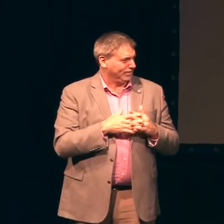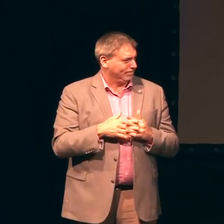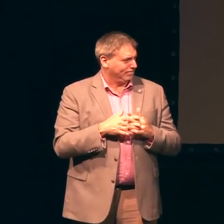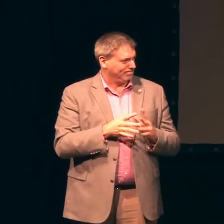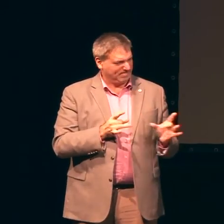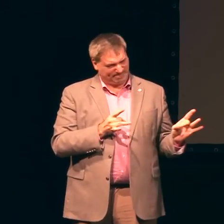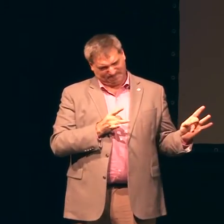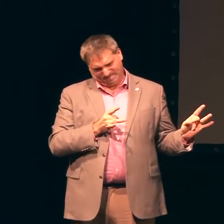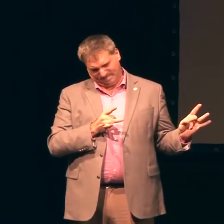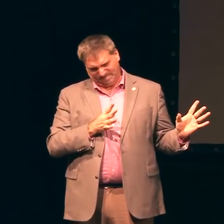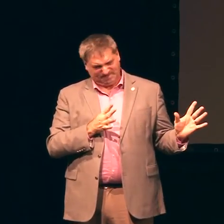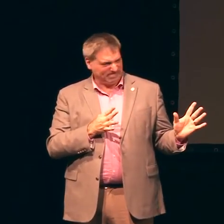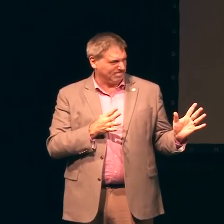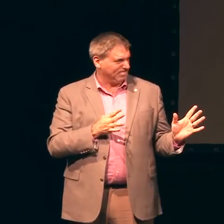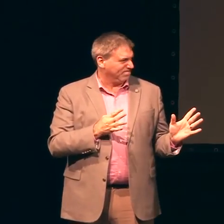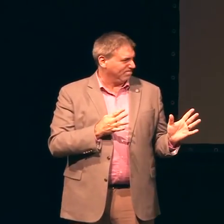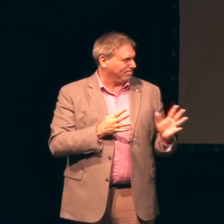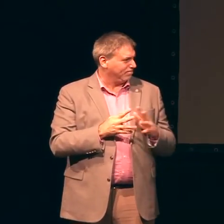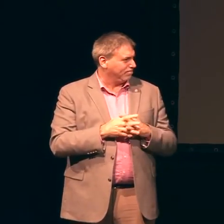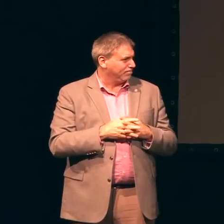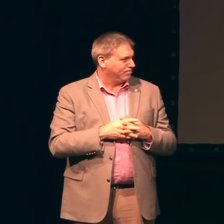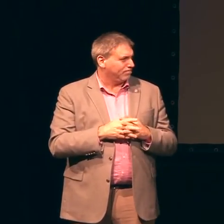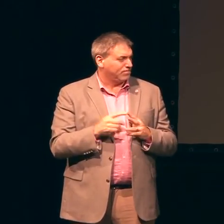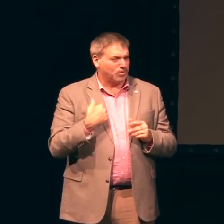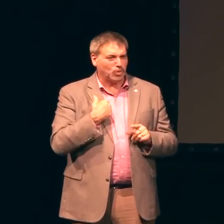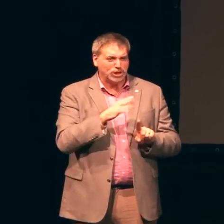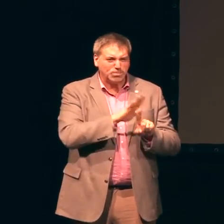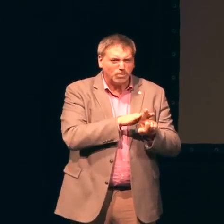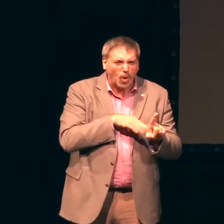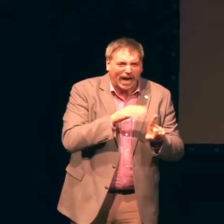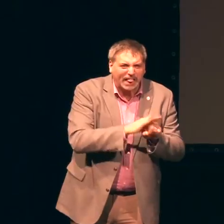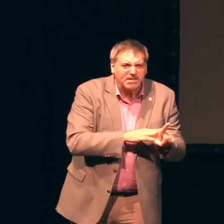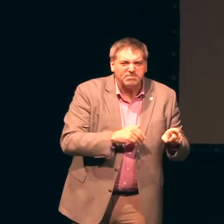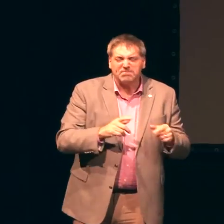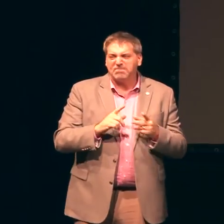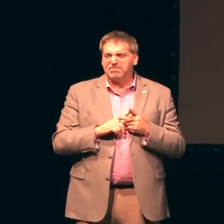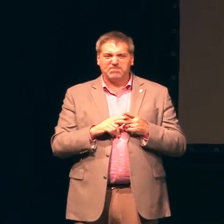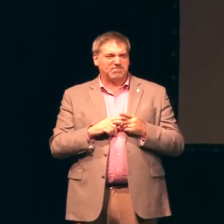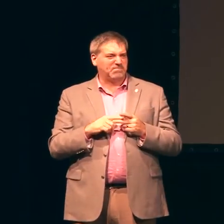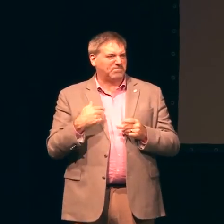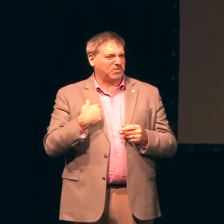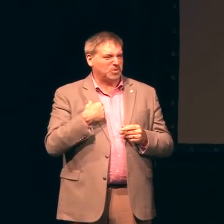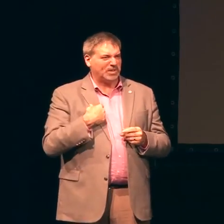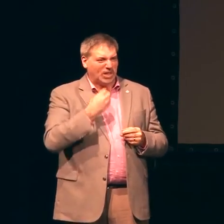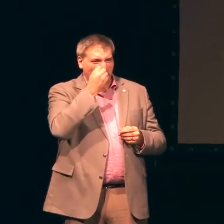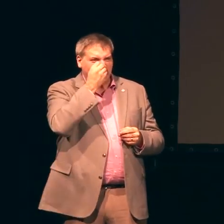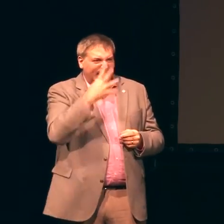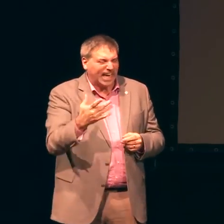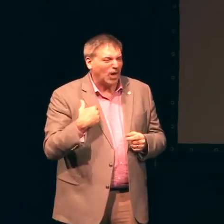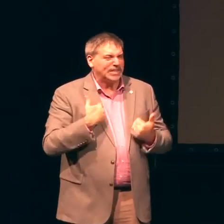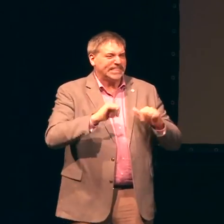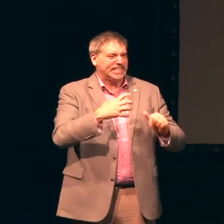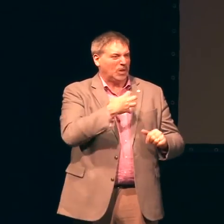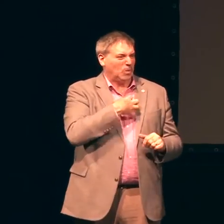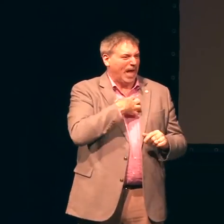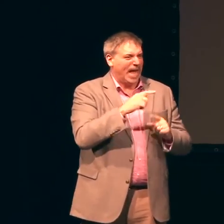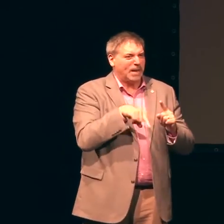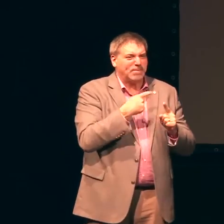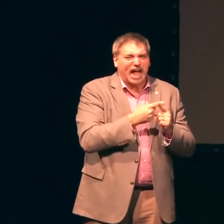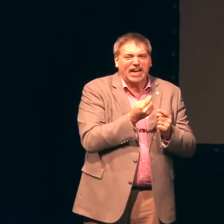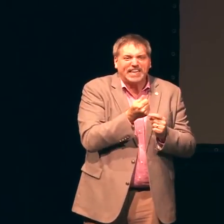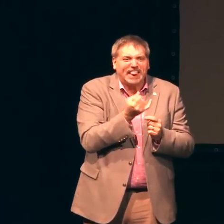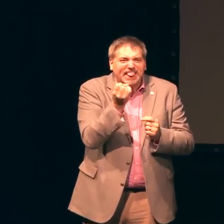attendance hate America, despies us. They consider us spoiled, consider us people that